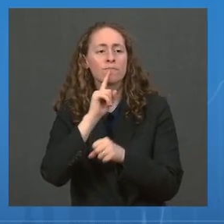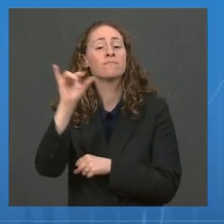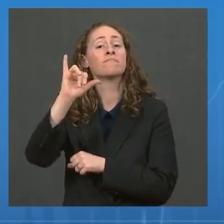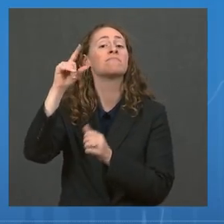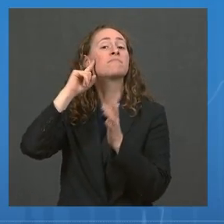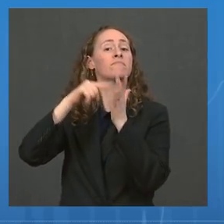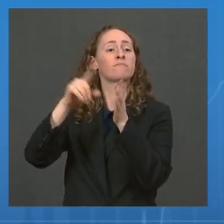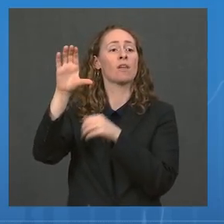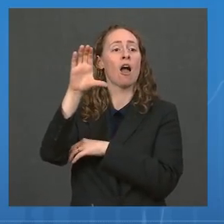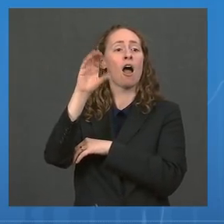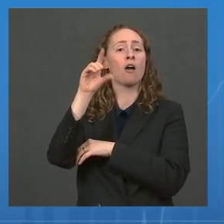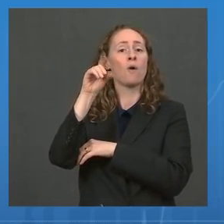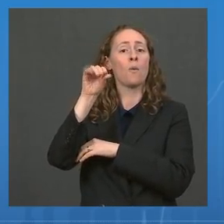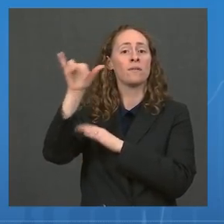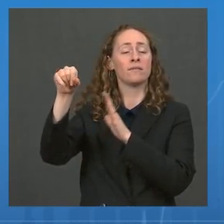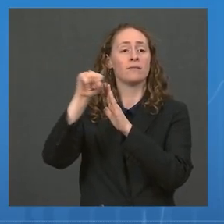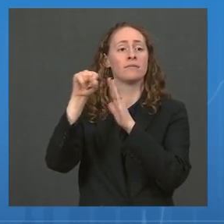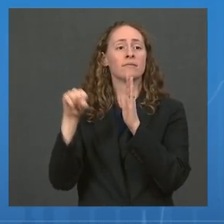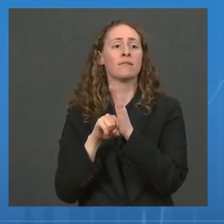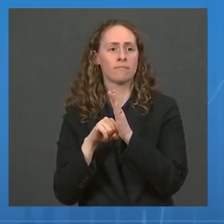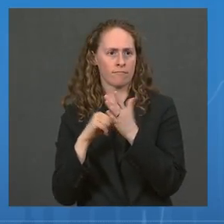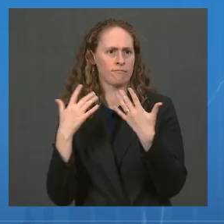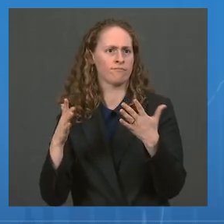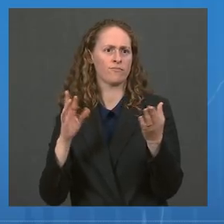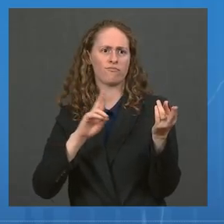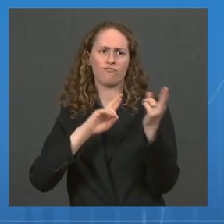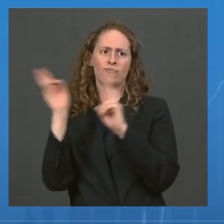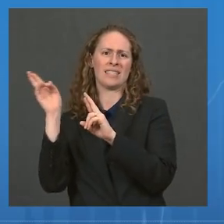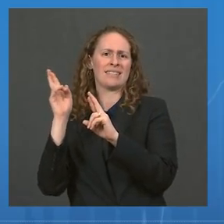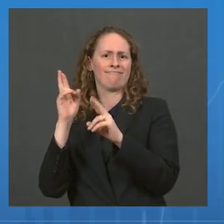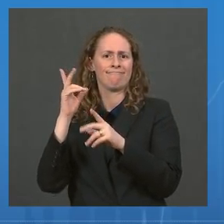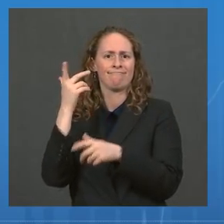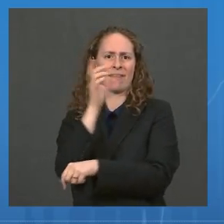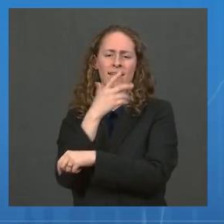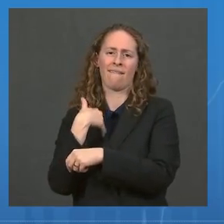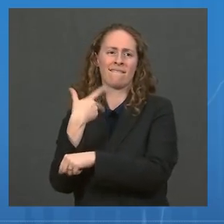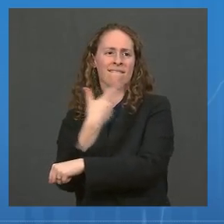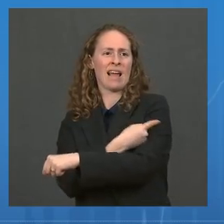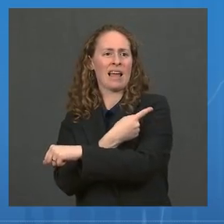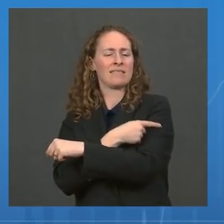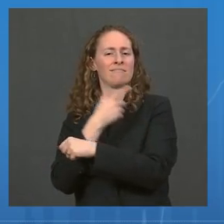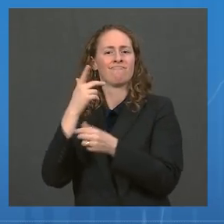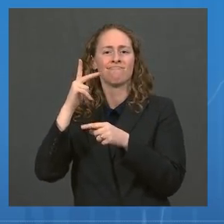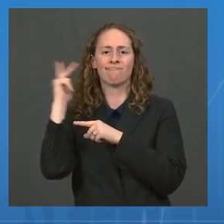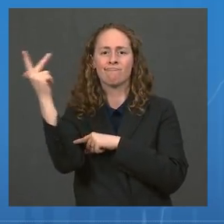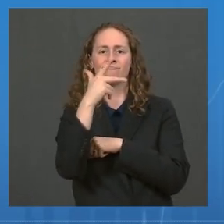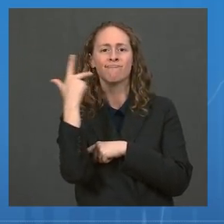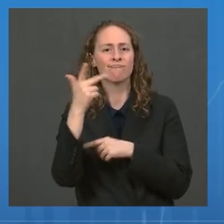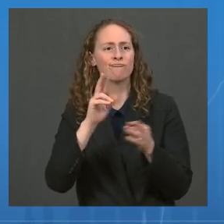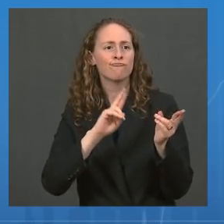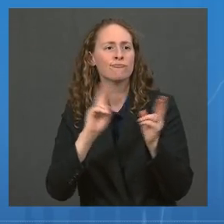ready to go to get boosters to where people are, and will double that number to 18 over the coming weeks.